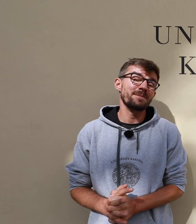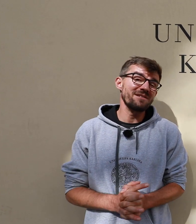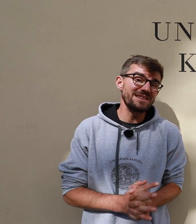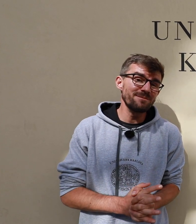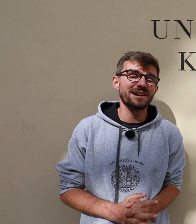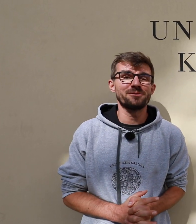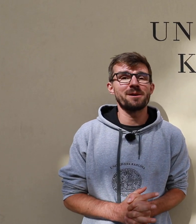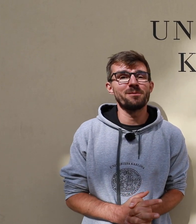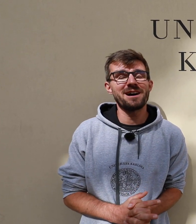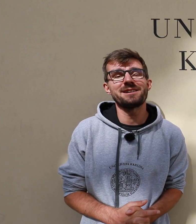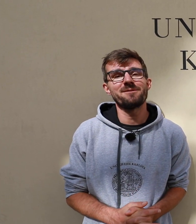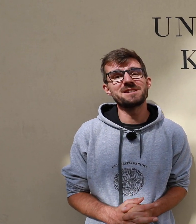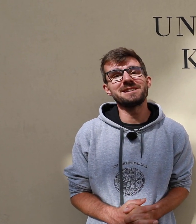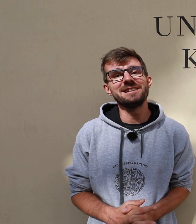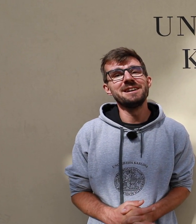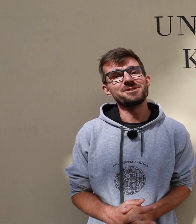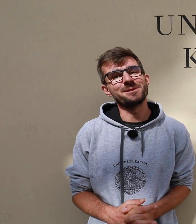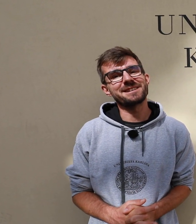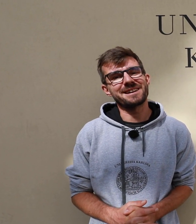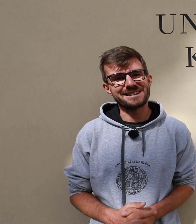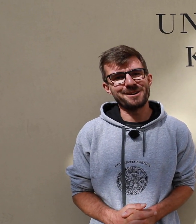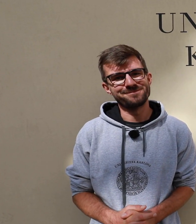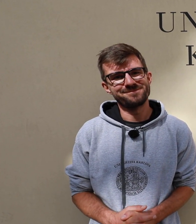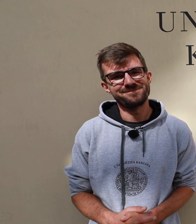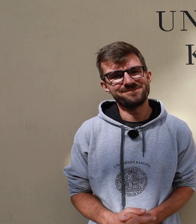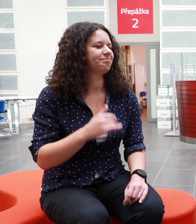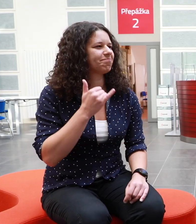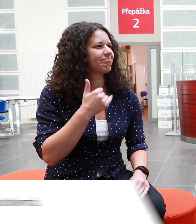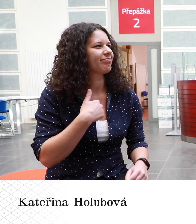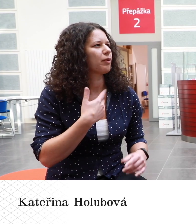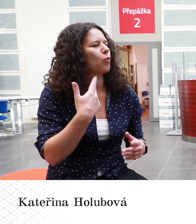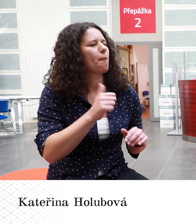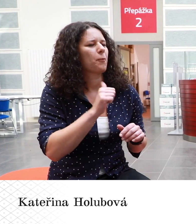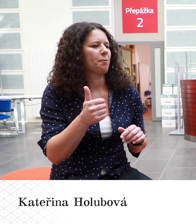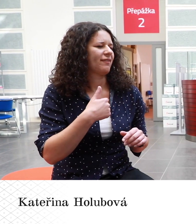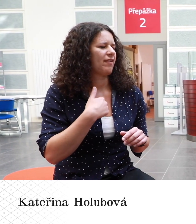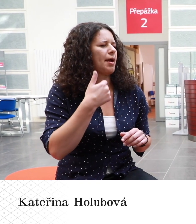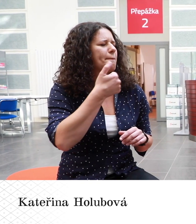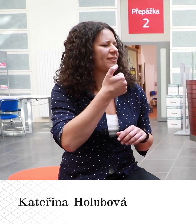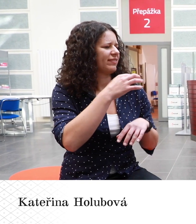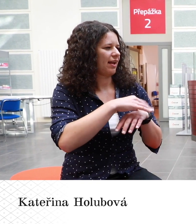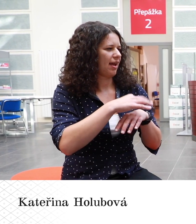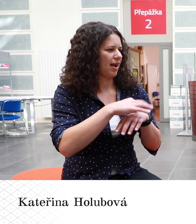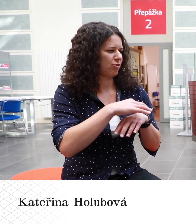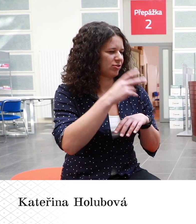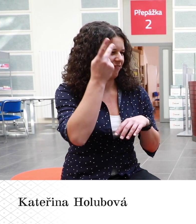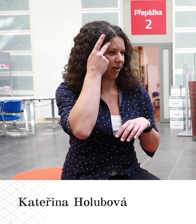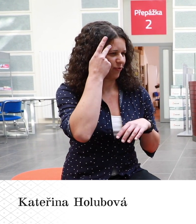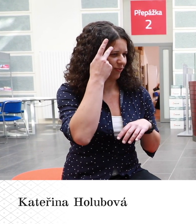And Katka is going to tell us all about how the university helps out. Originally, I studied at the medical faculty,